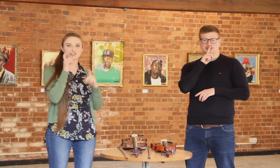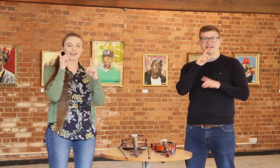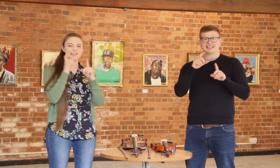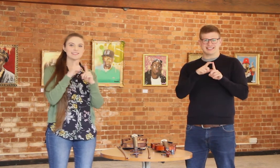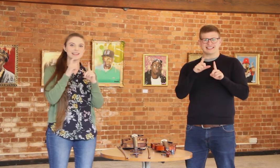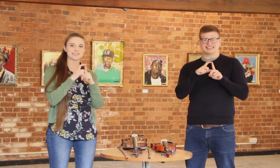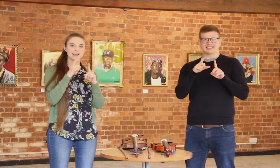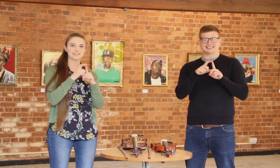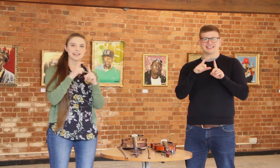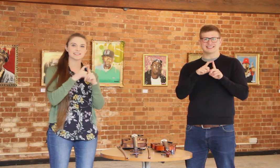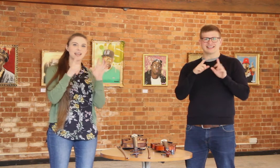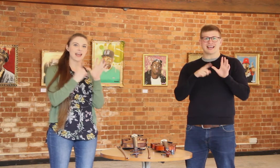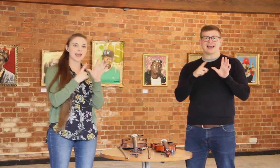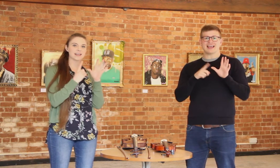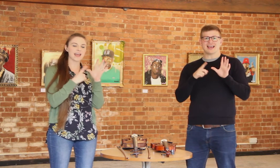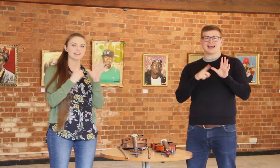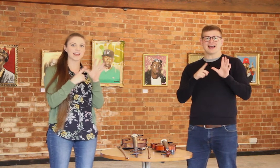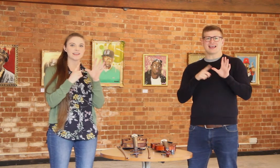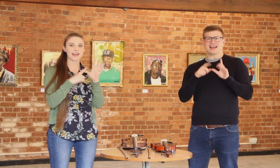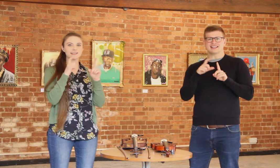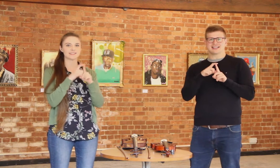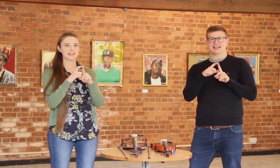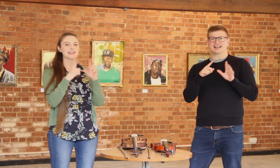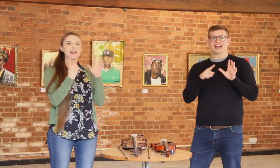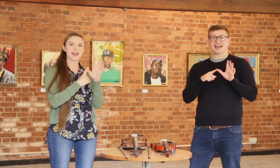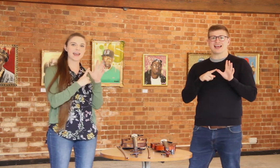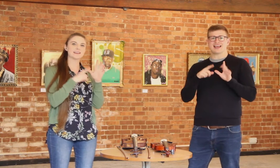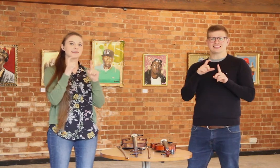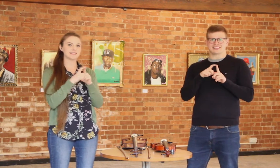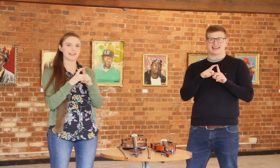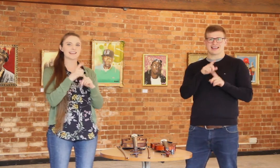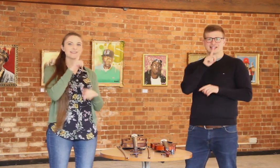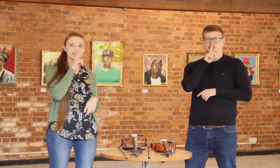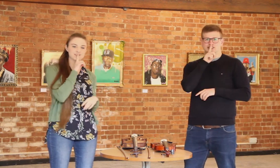DDDD, AAAA, D, A, D, sh!